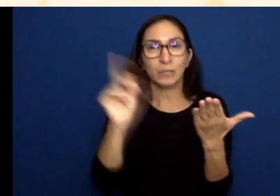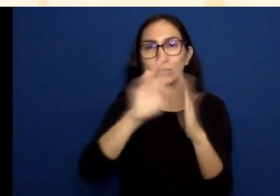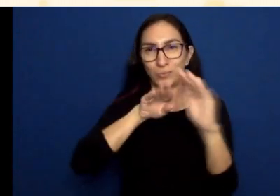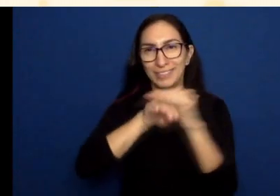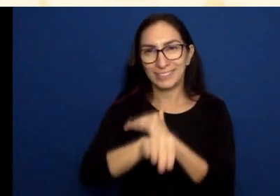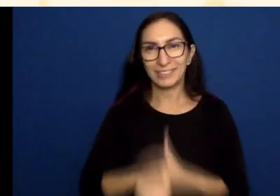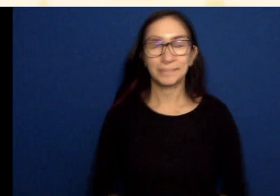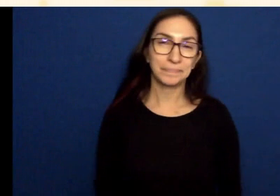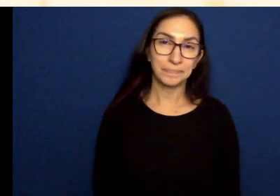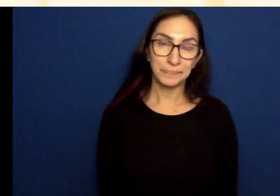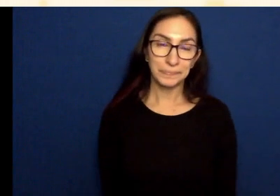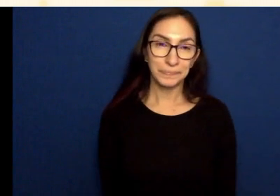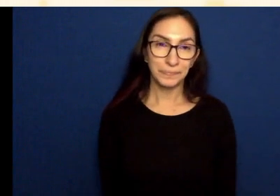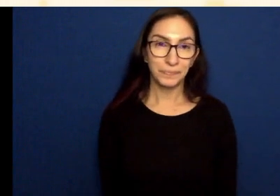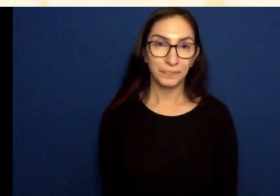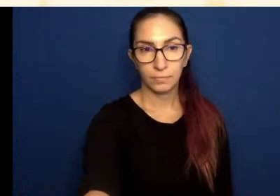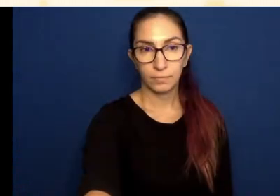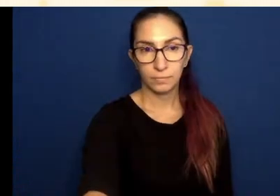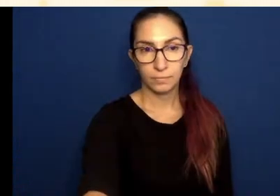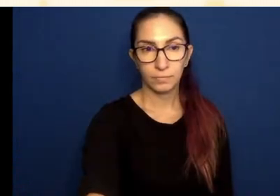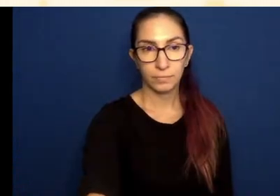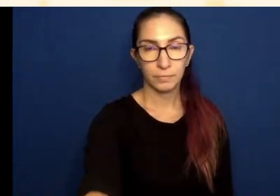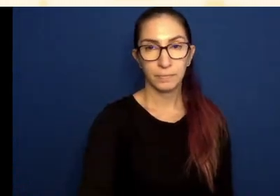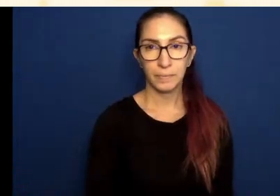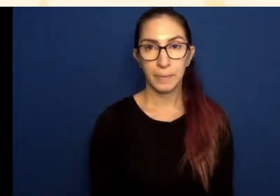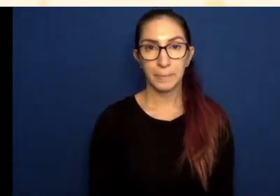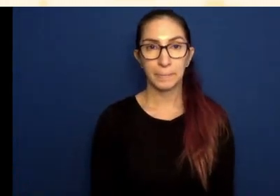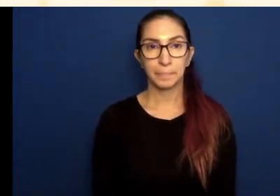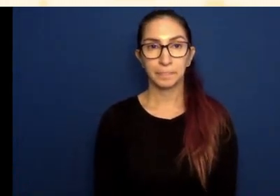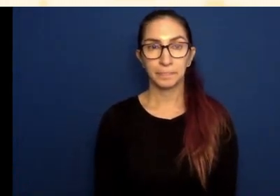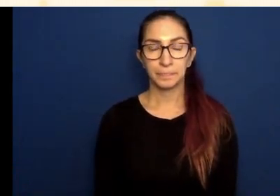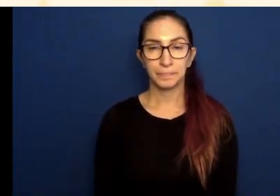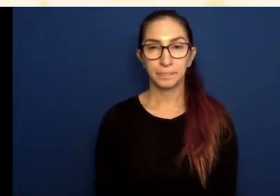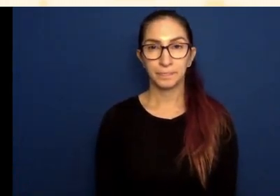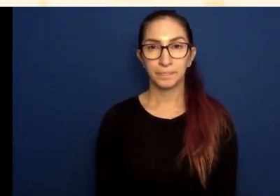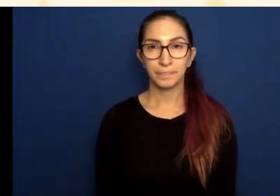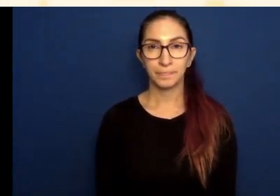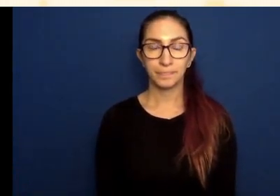You can see 90 megabytes. We are working on making them into a website,